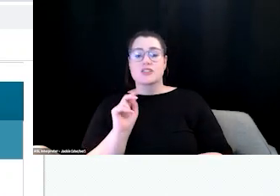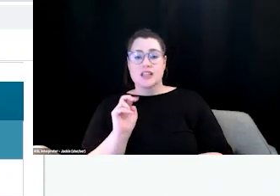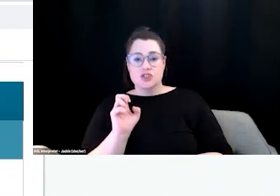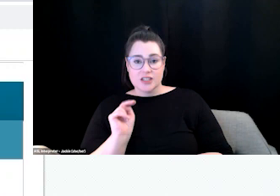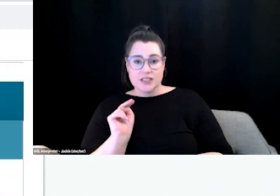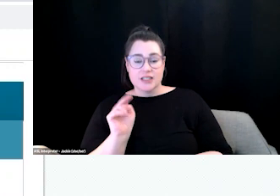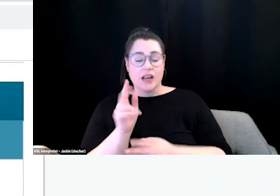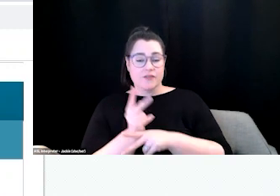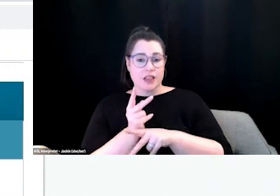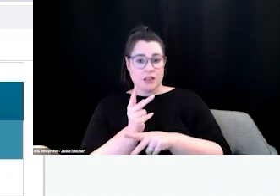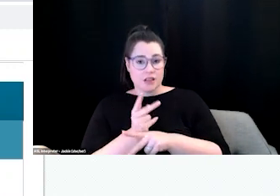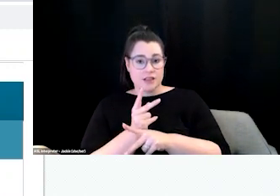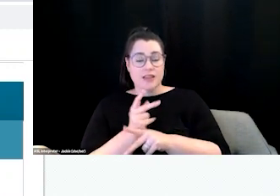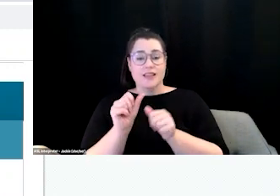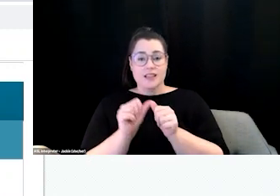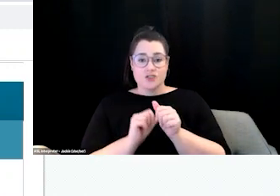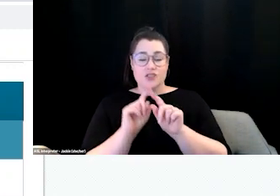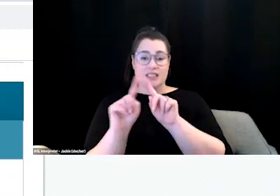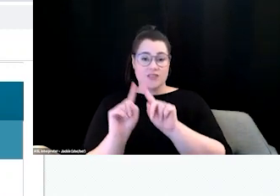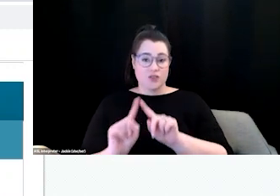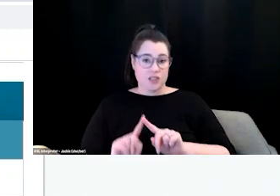Some will specify required documents down here.